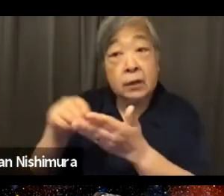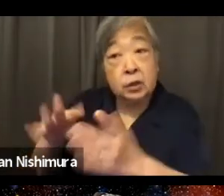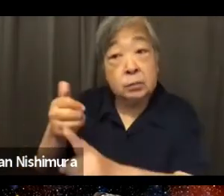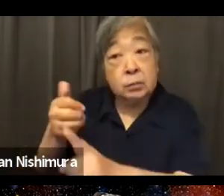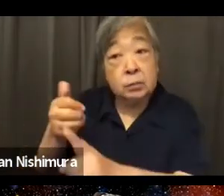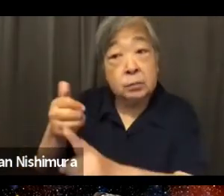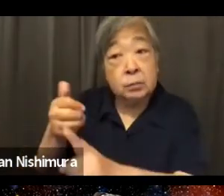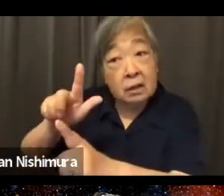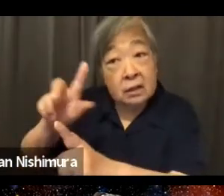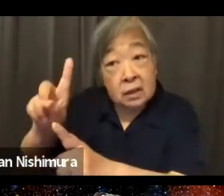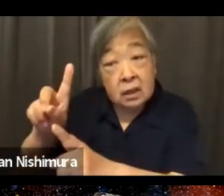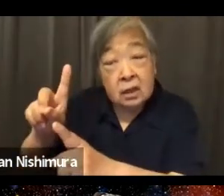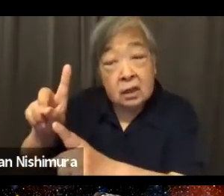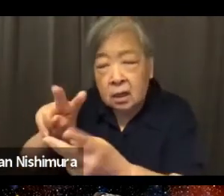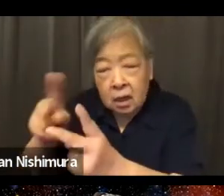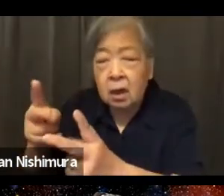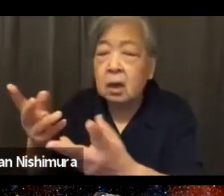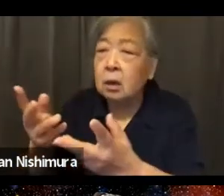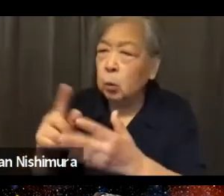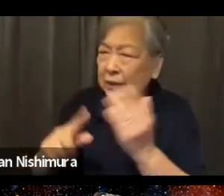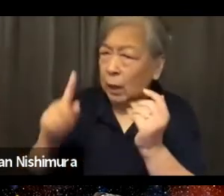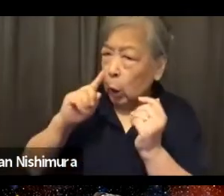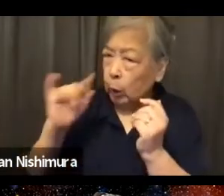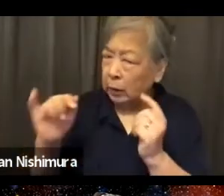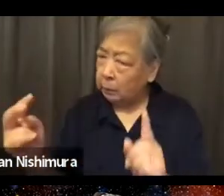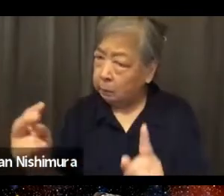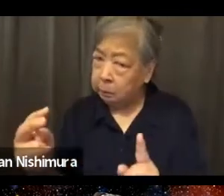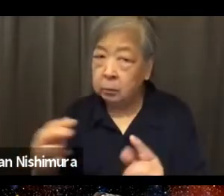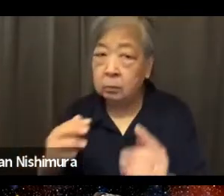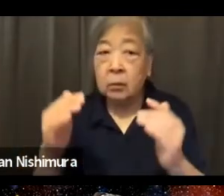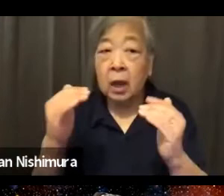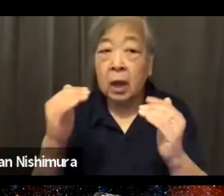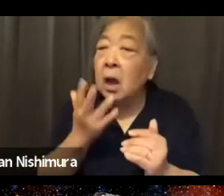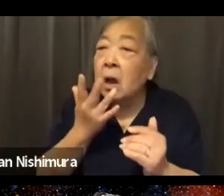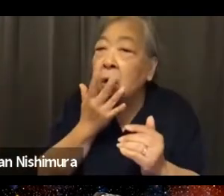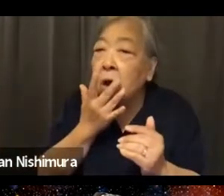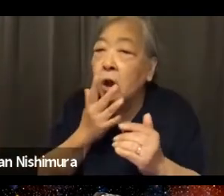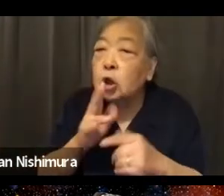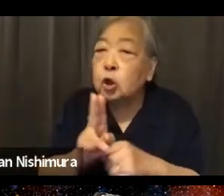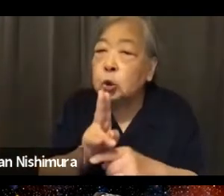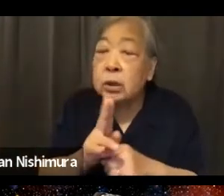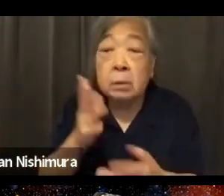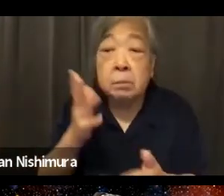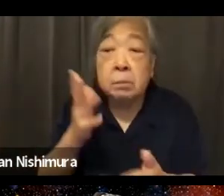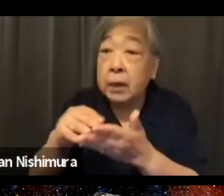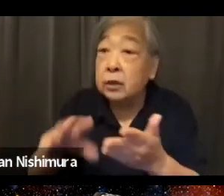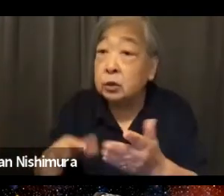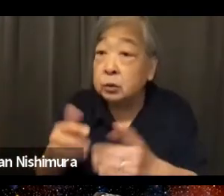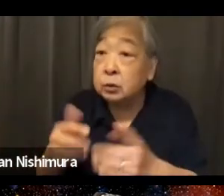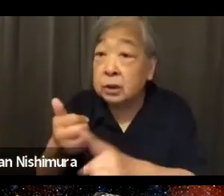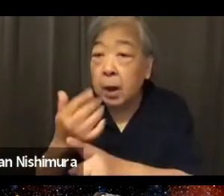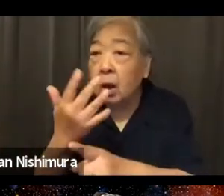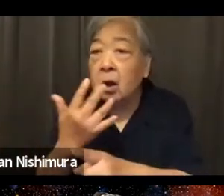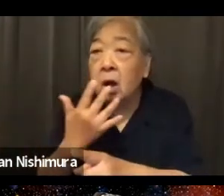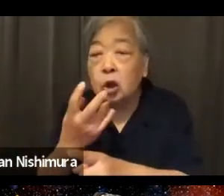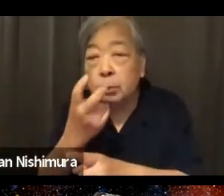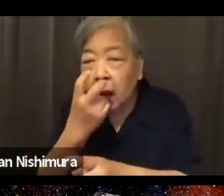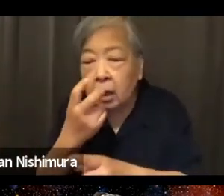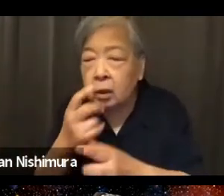Color combinations really make a big difference as well for students who may be color blind and what does that look like when you're trying to do marketing materials.